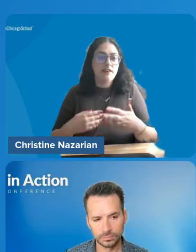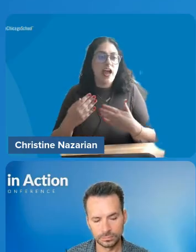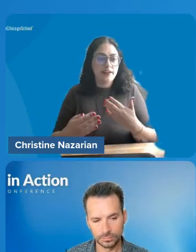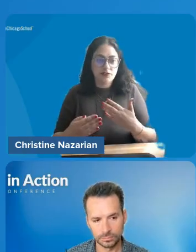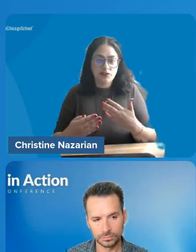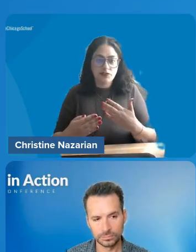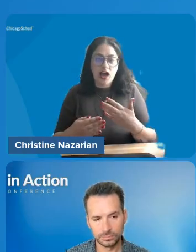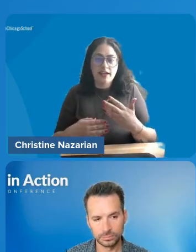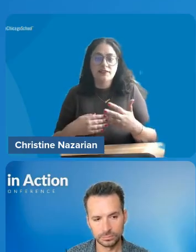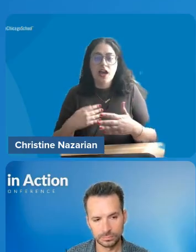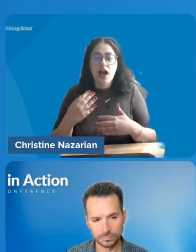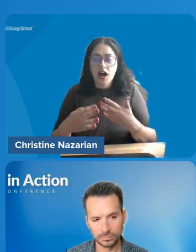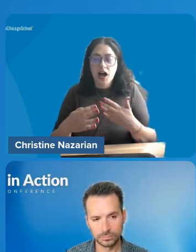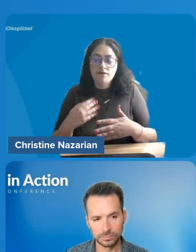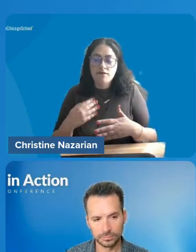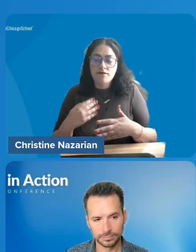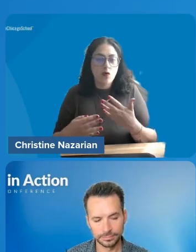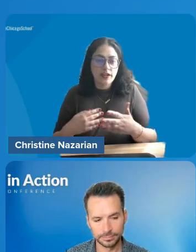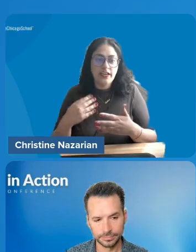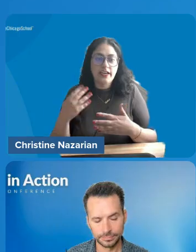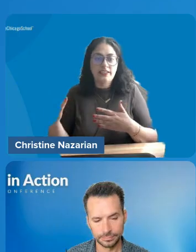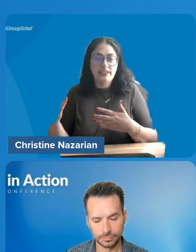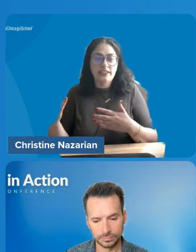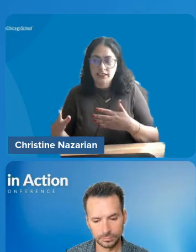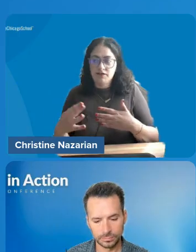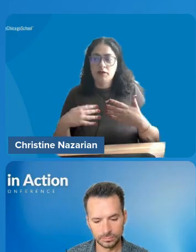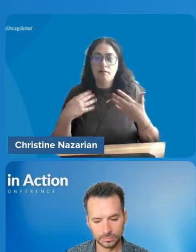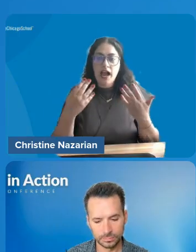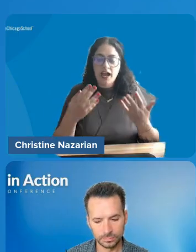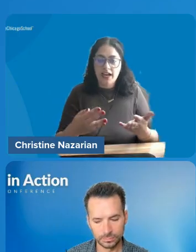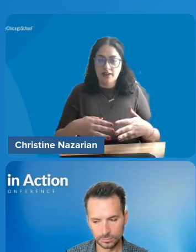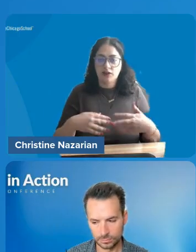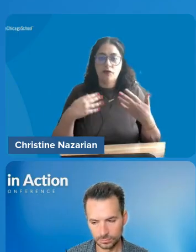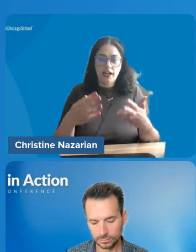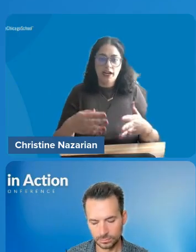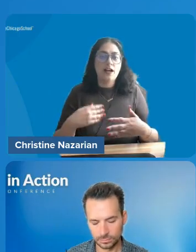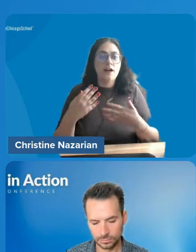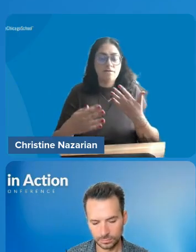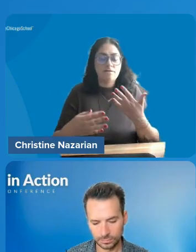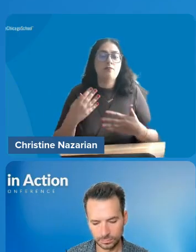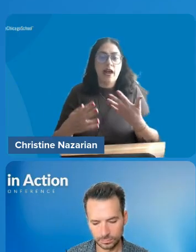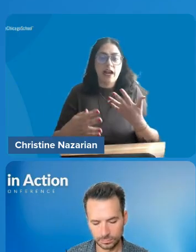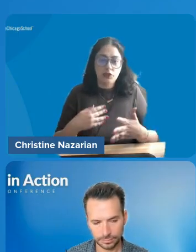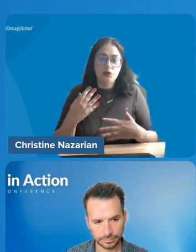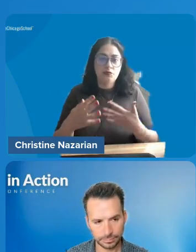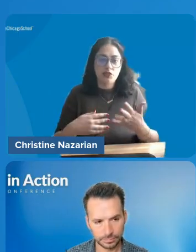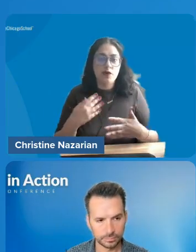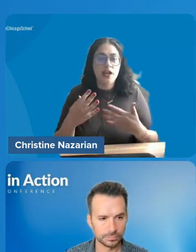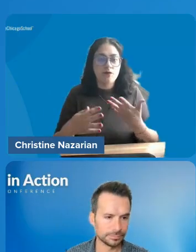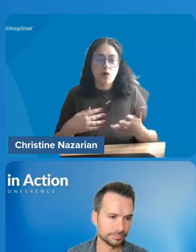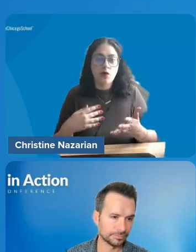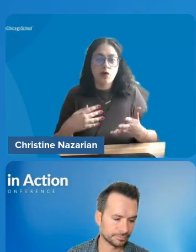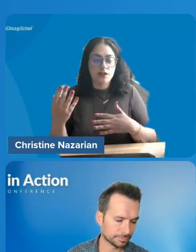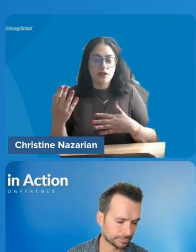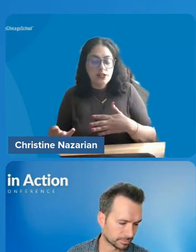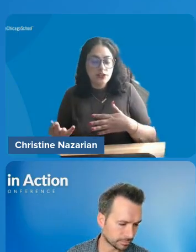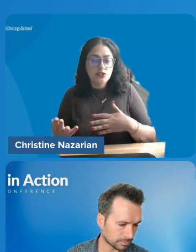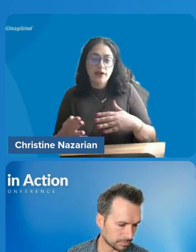exercise of working, taking this feedback and creating a feedback loop to enforce their strengths